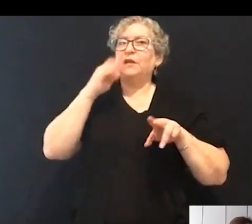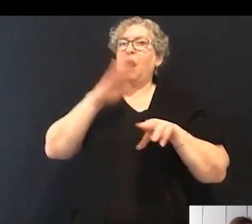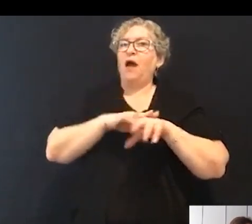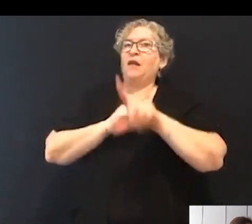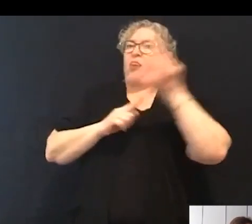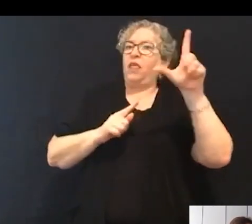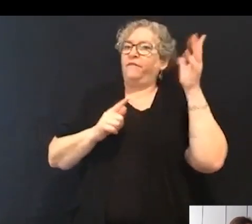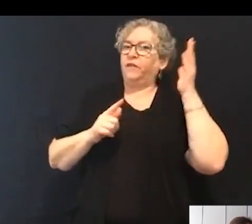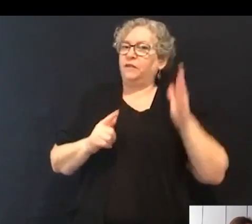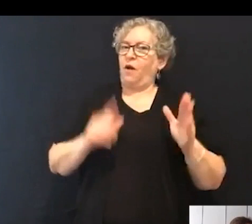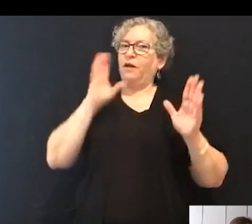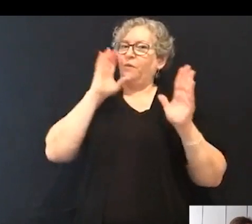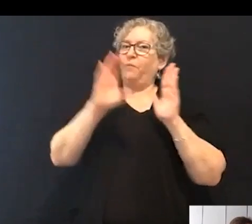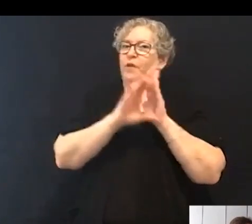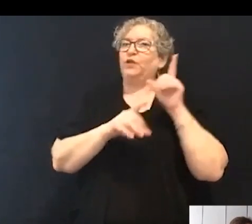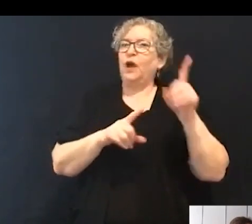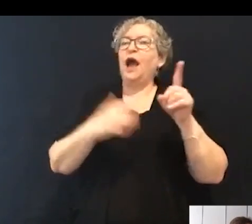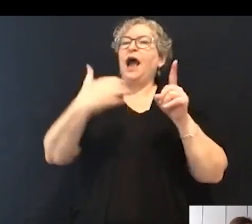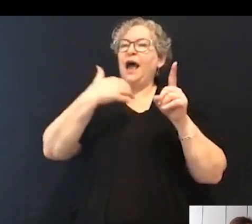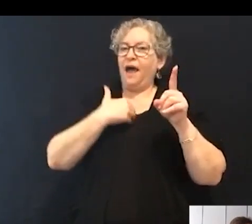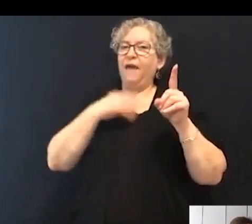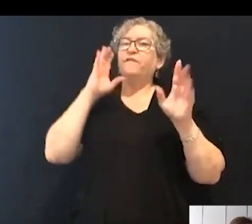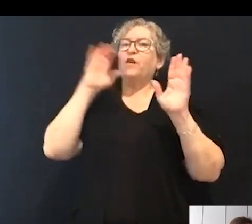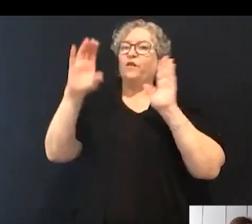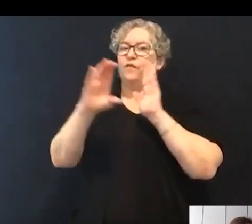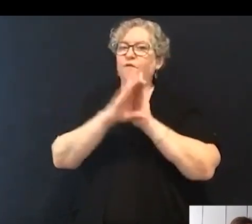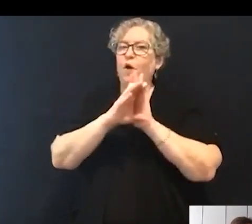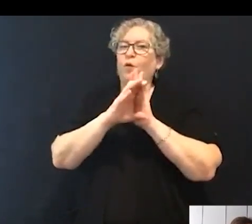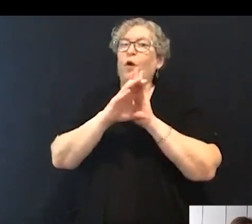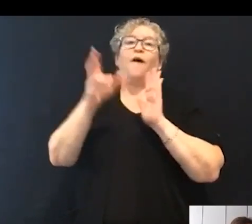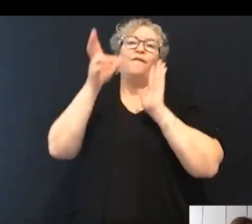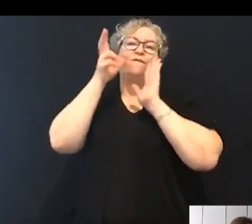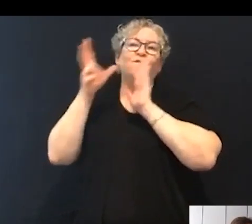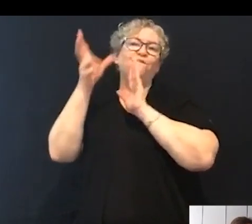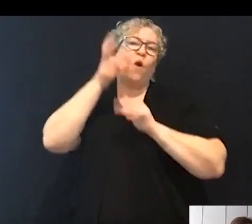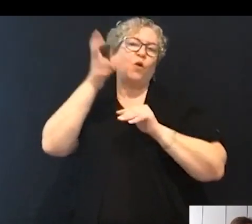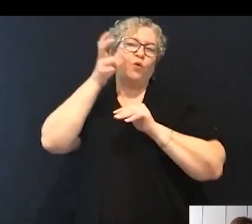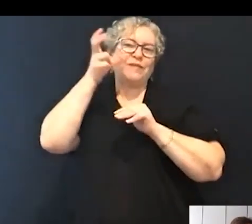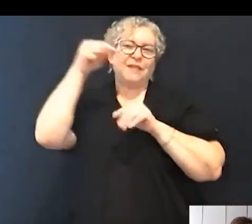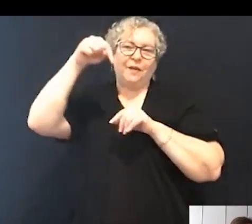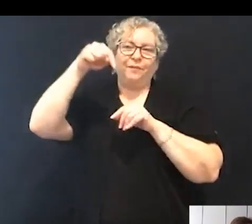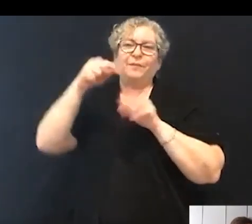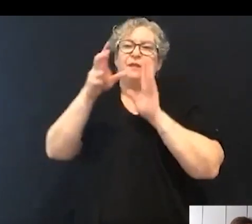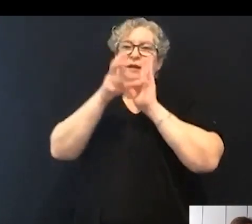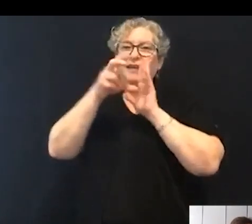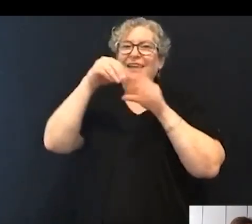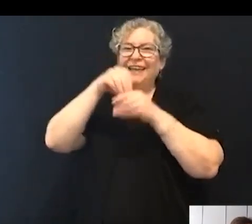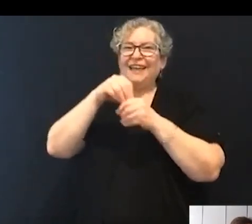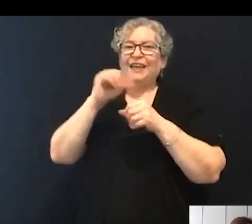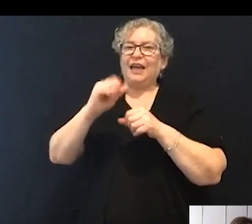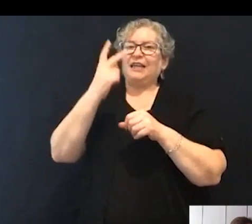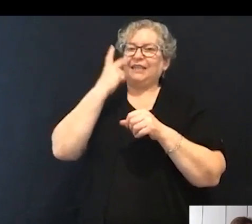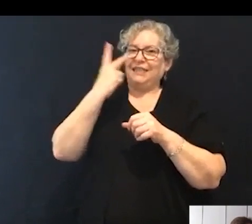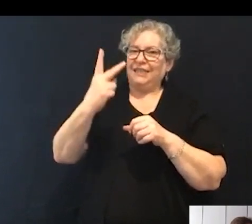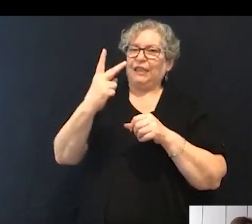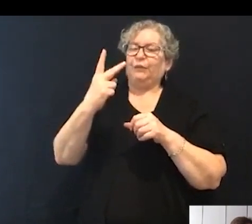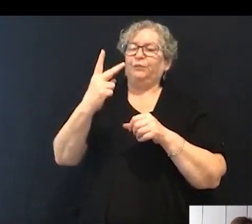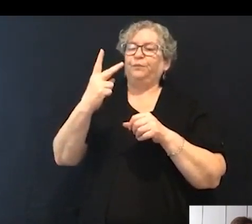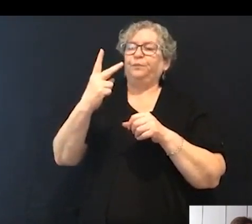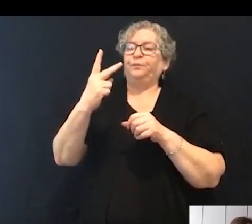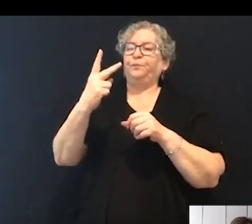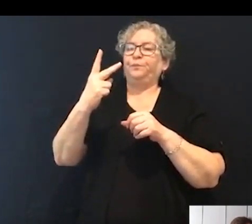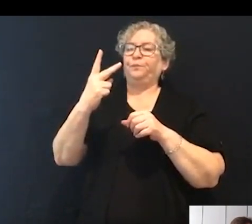there is a photoreceptor drawing and usherin transports